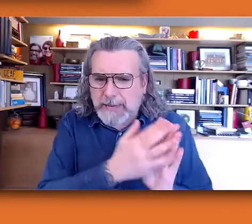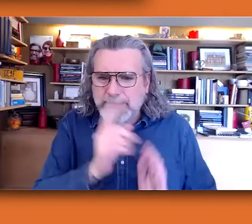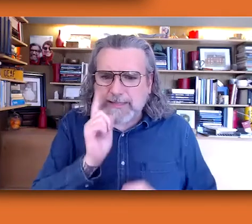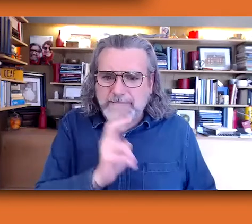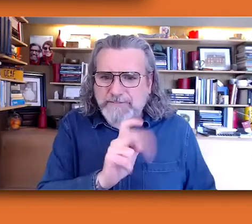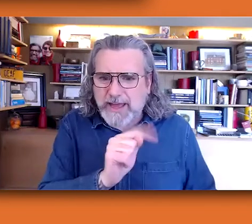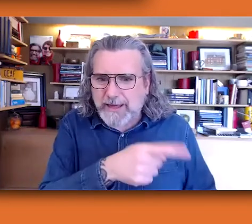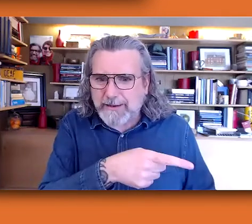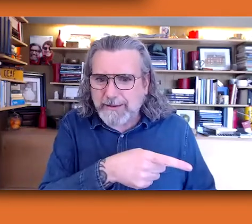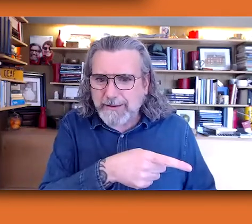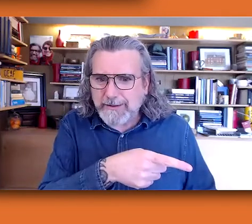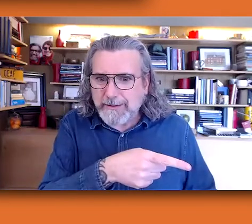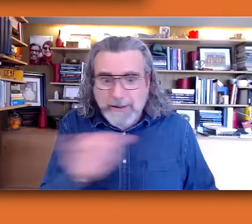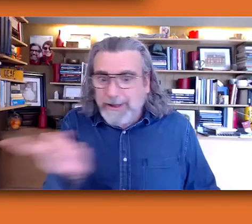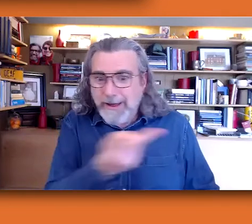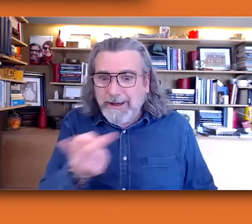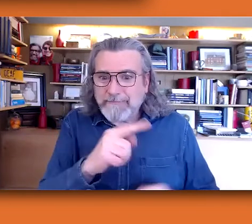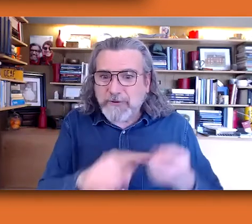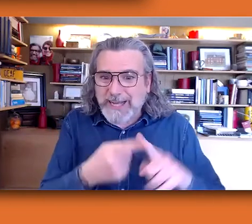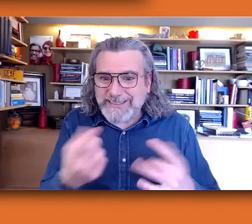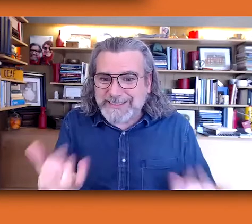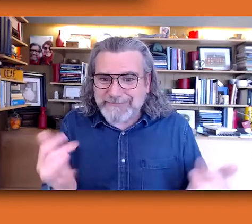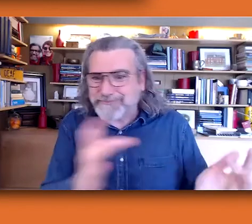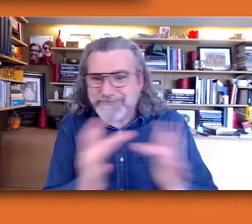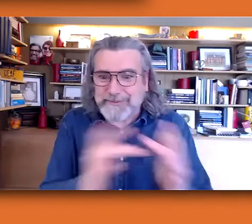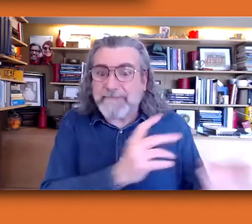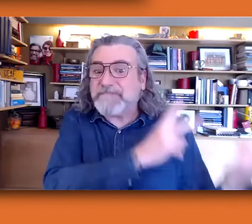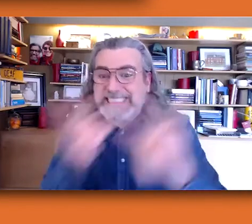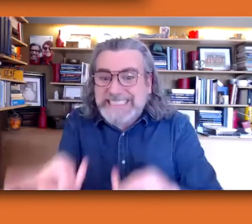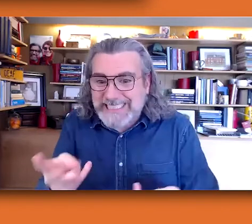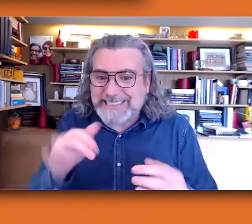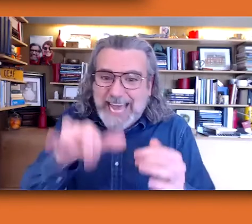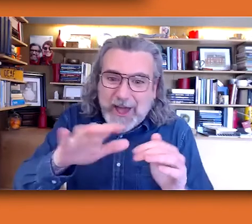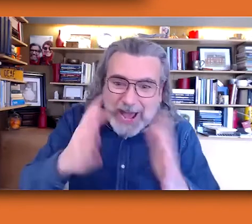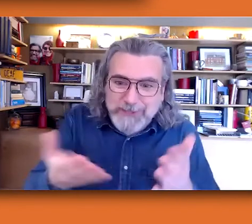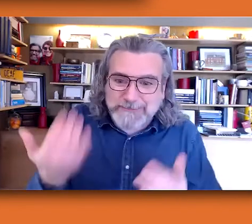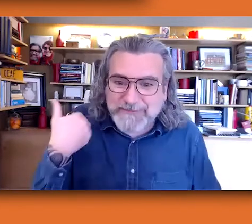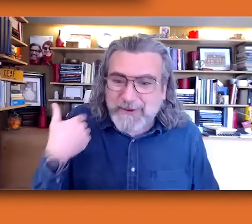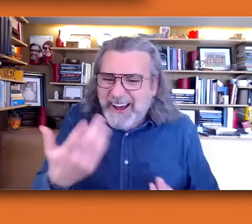veterinarians who are Deaf, and I contact--or I connected this person